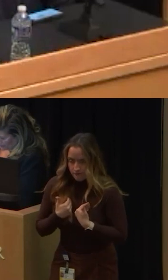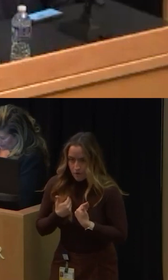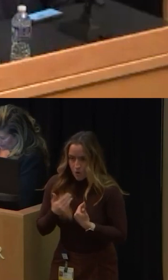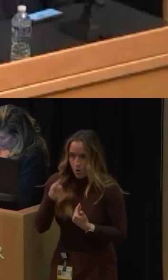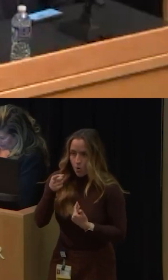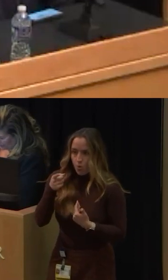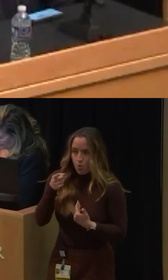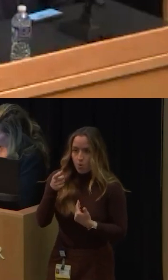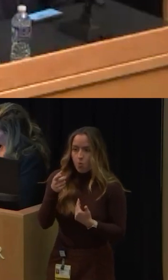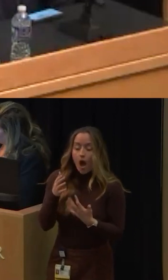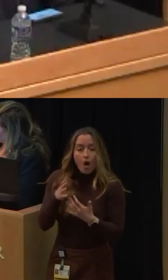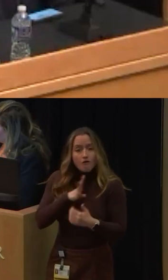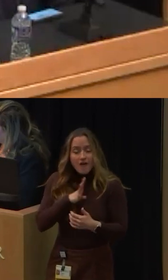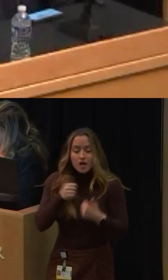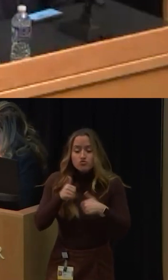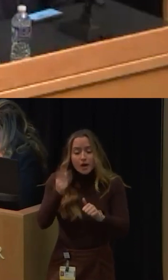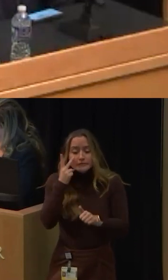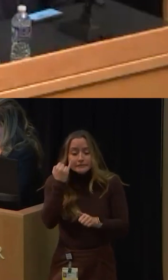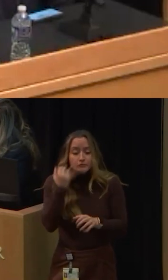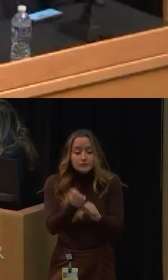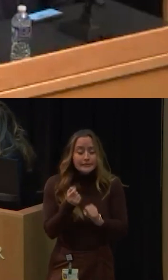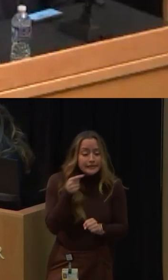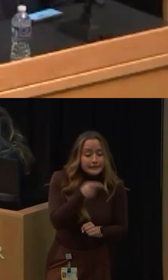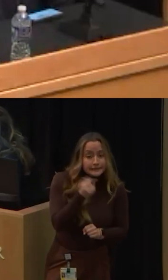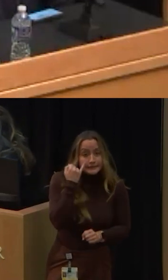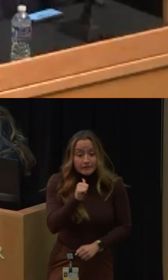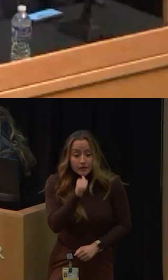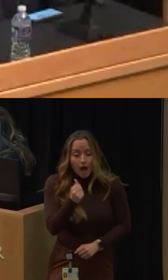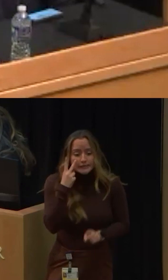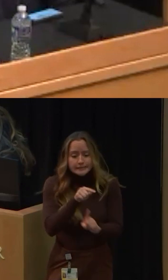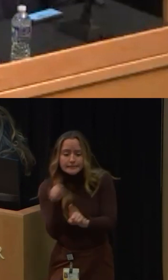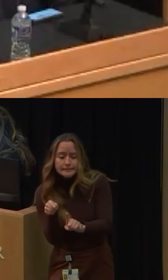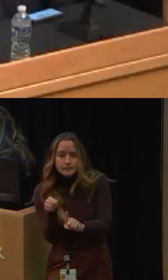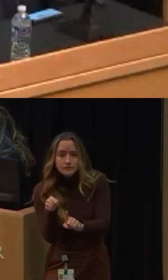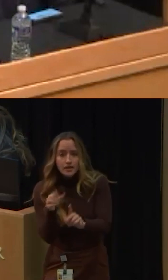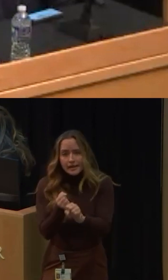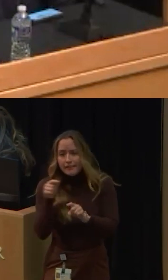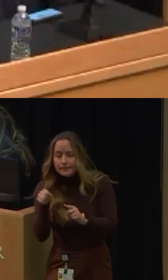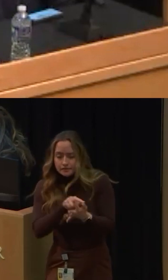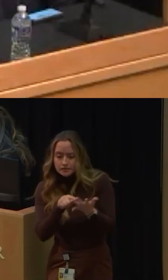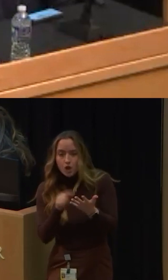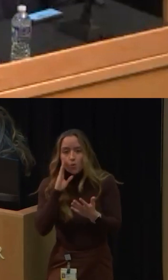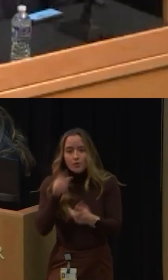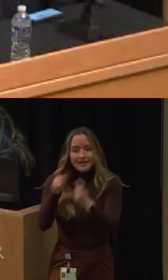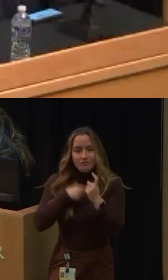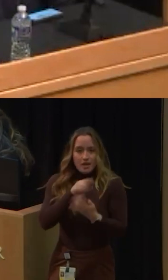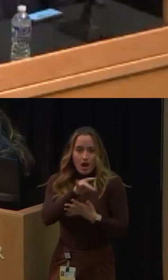"but if we can't get this, we'll do this," or, you know, just to be able to see me and see why, you know, to see the fullness of me.